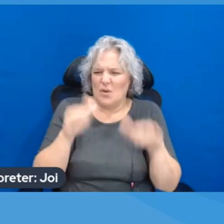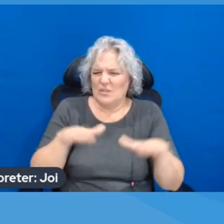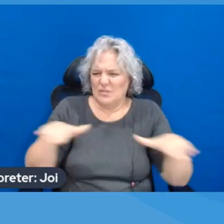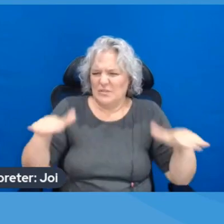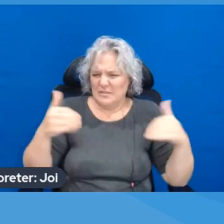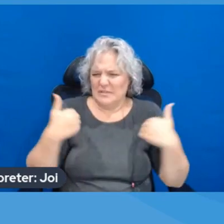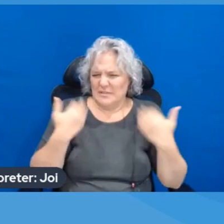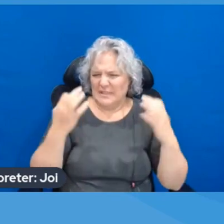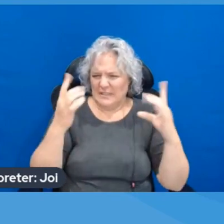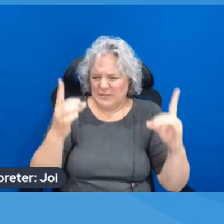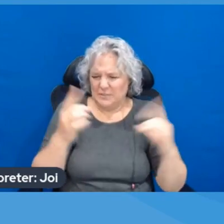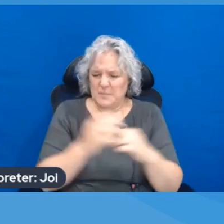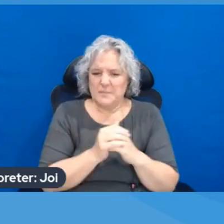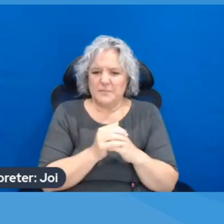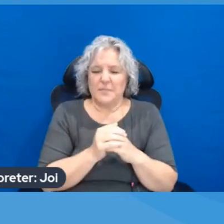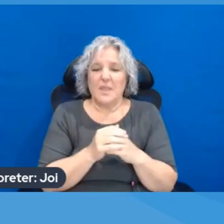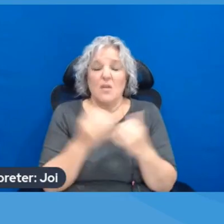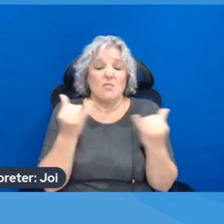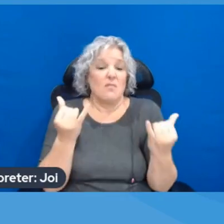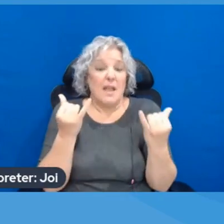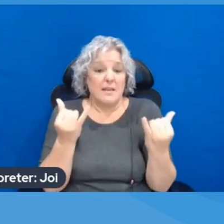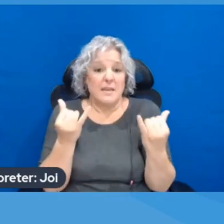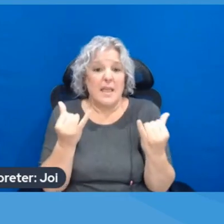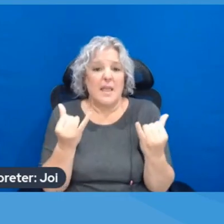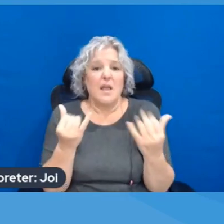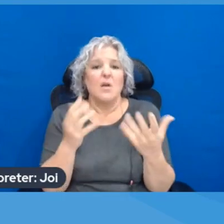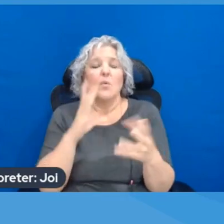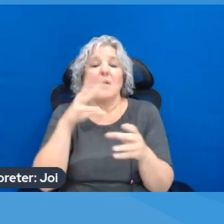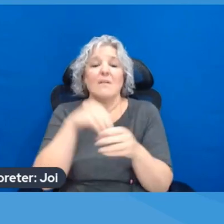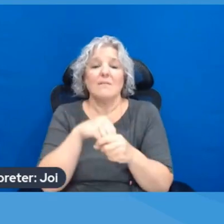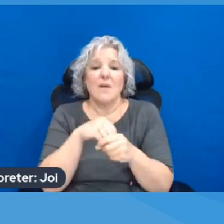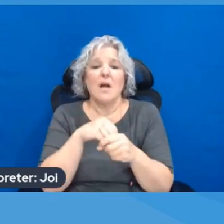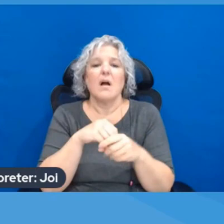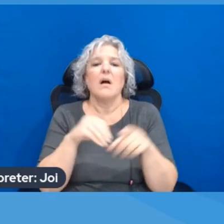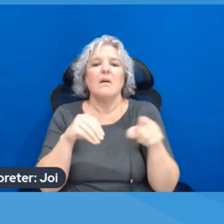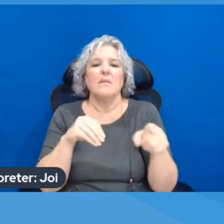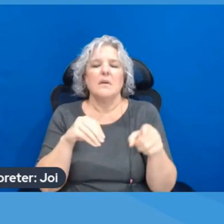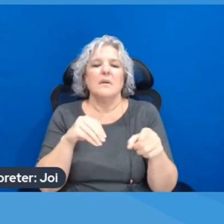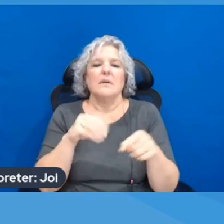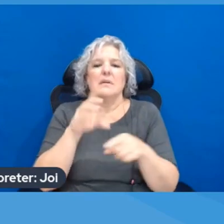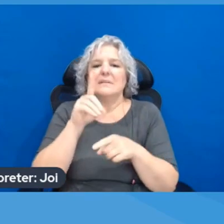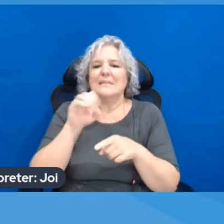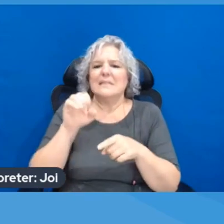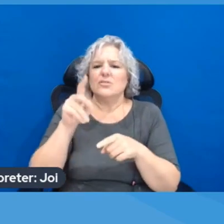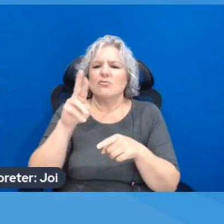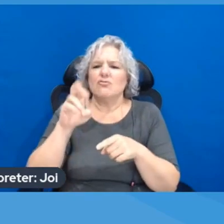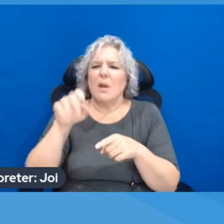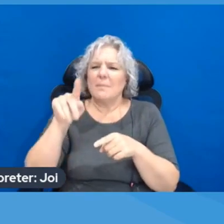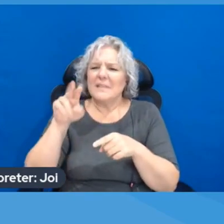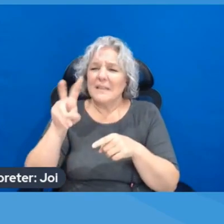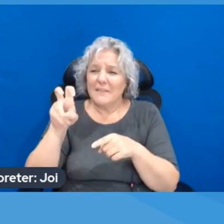So what we are doing is disruptive innovation. I think that sounds really scary.